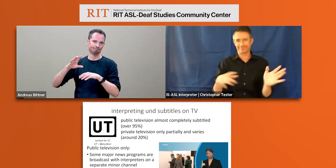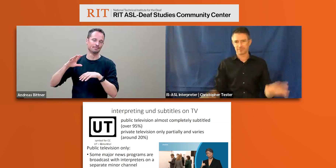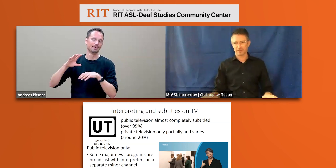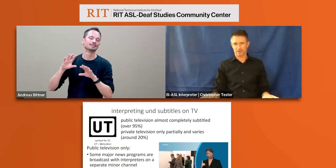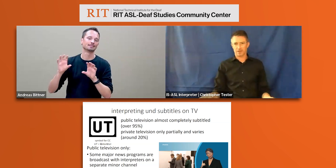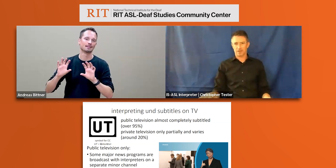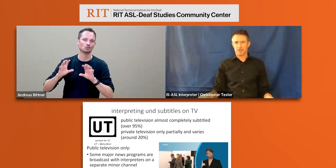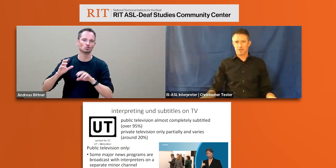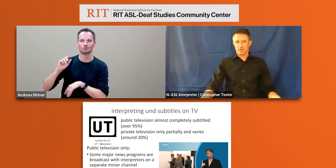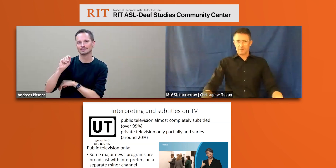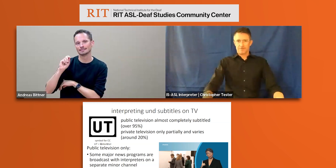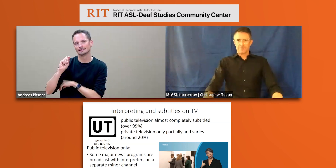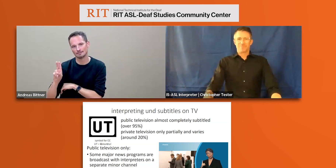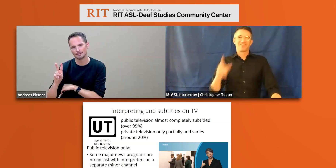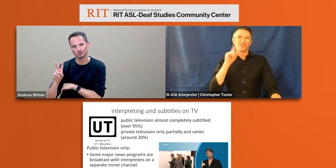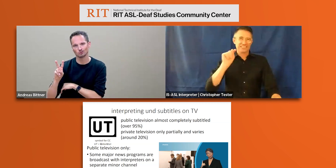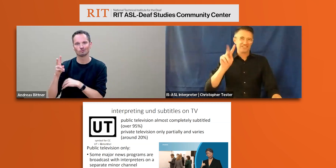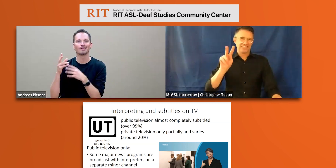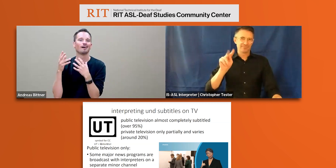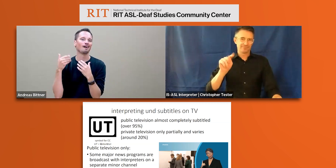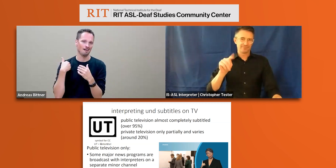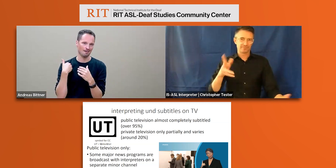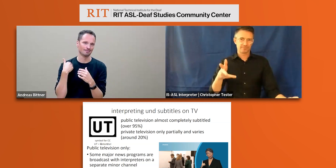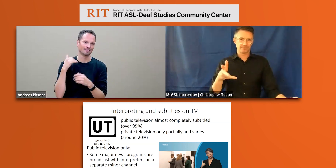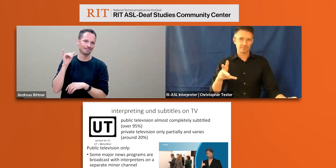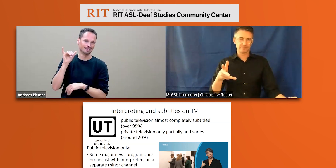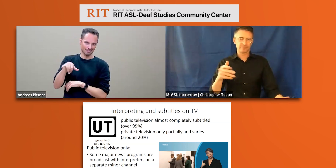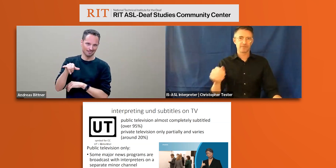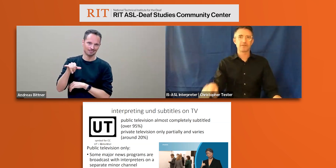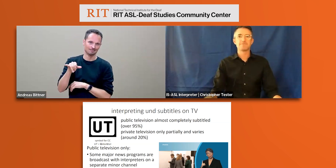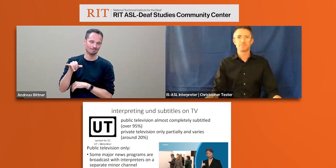Right, now captioning and subtitles on TV.